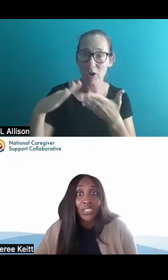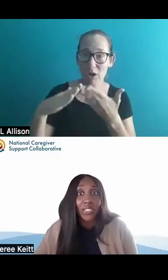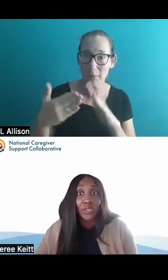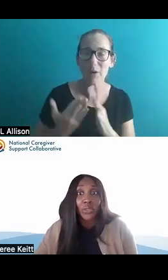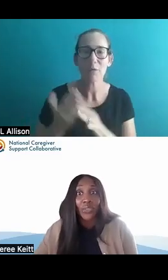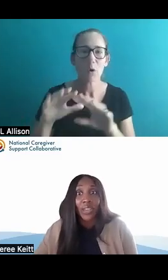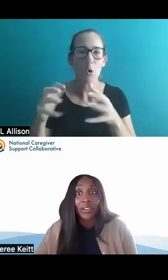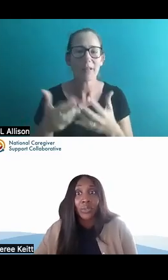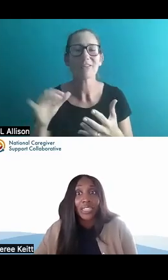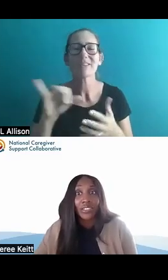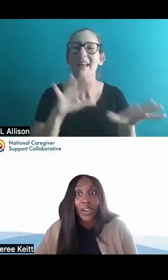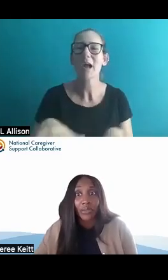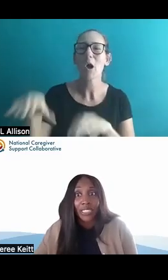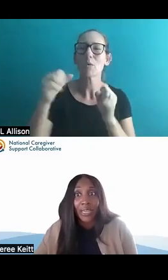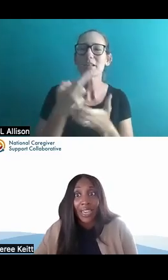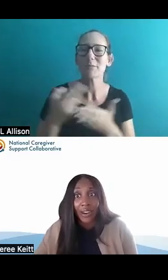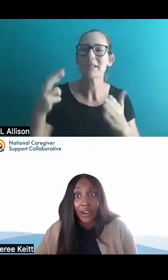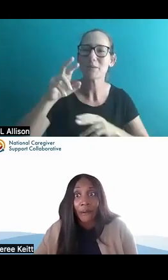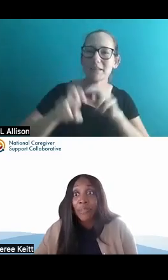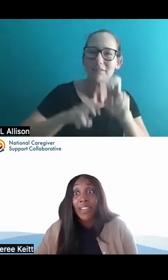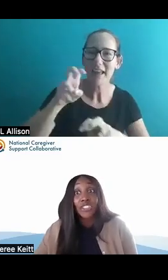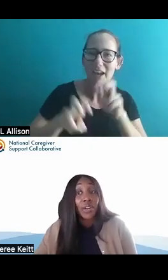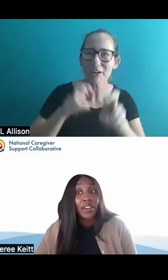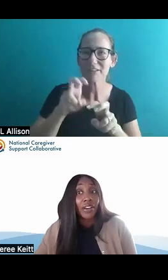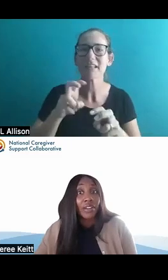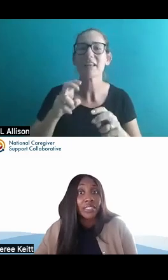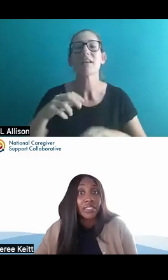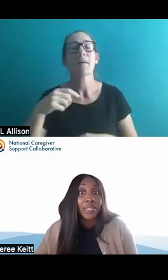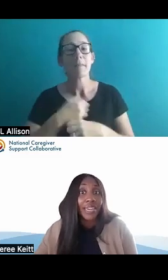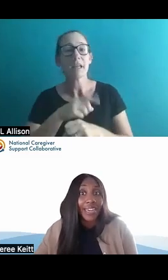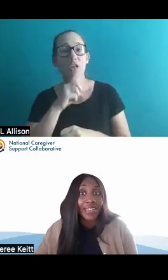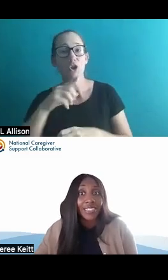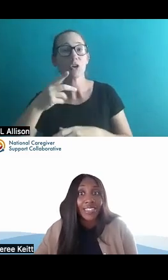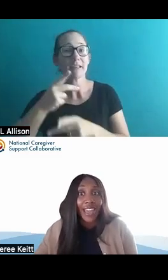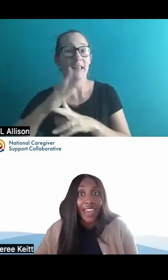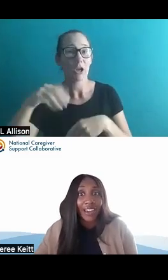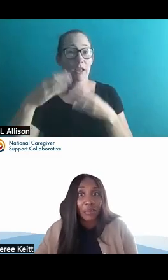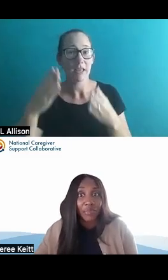hosting resource fairs with integrated respite care, ensuring caregivers could be engaged, and